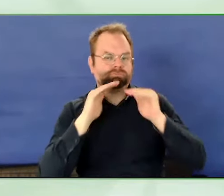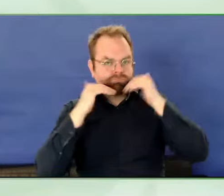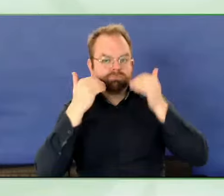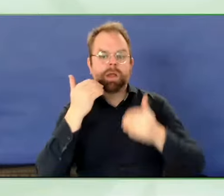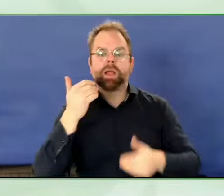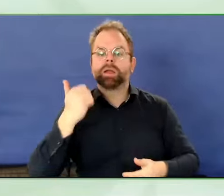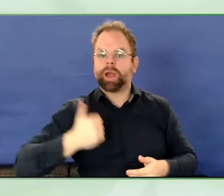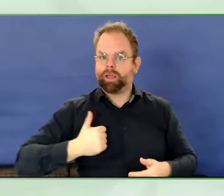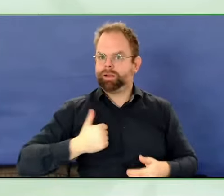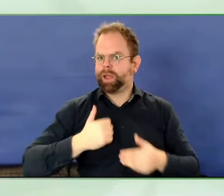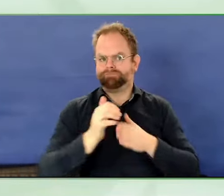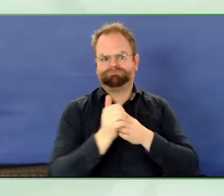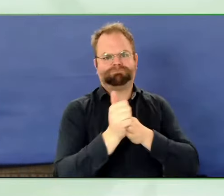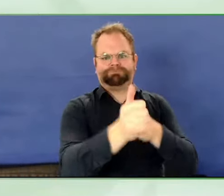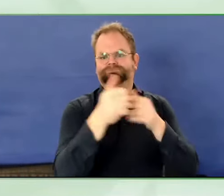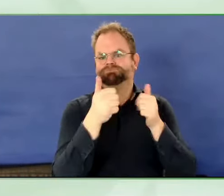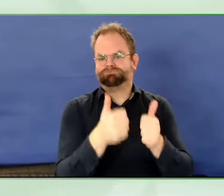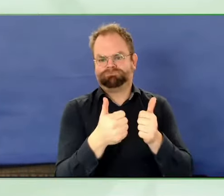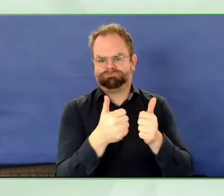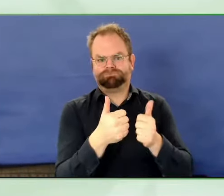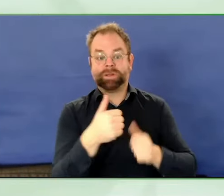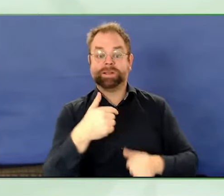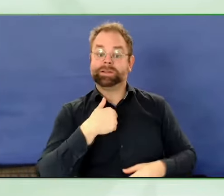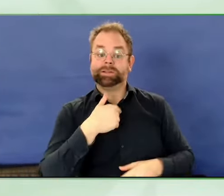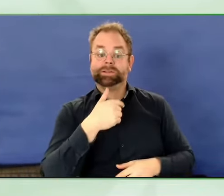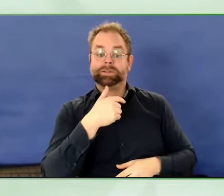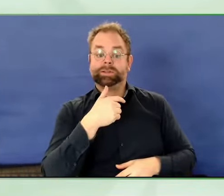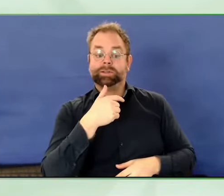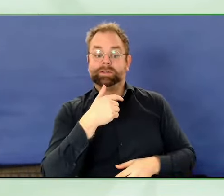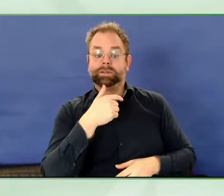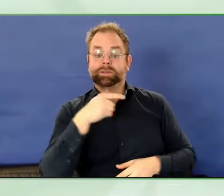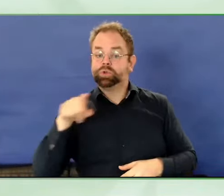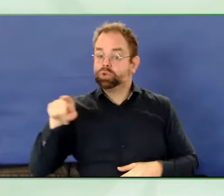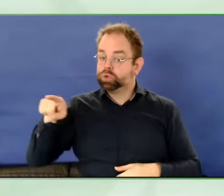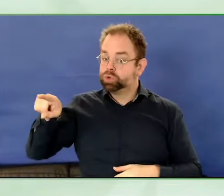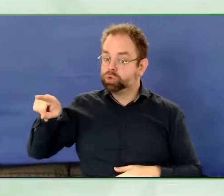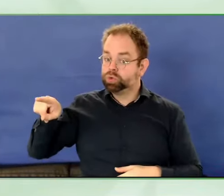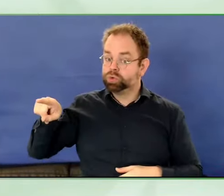I will speak about four elements of Canada that make us unique.